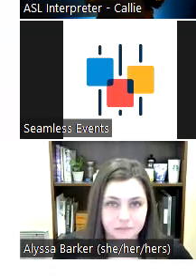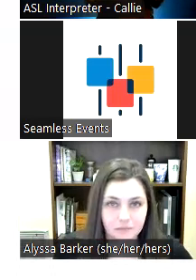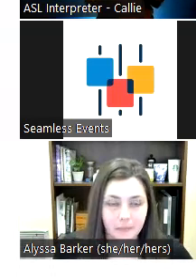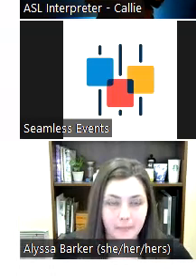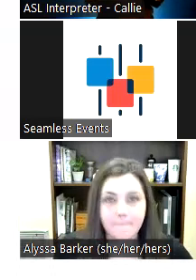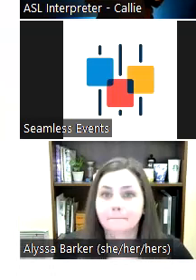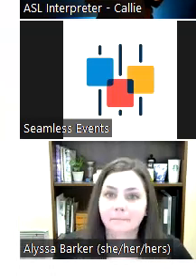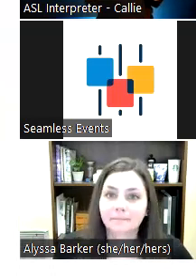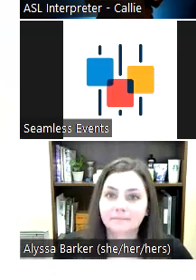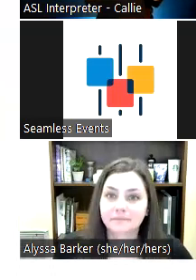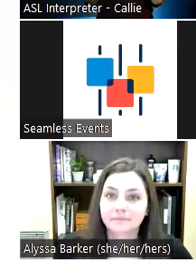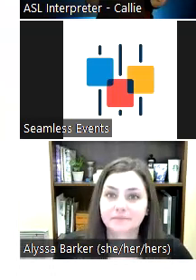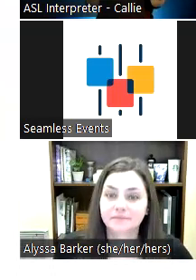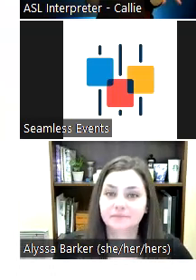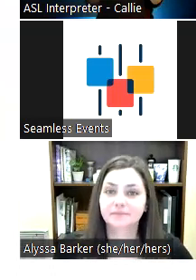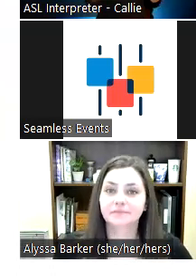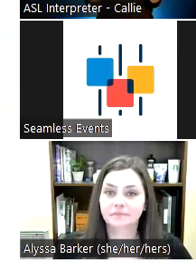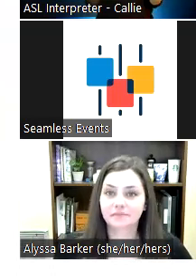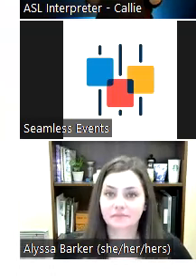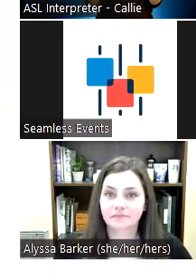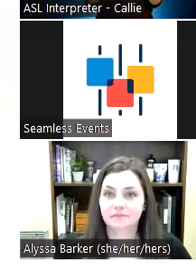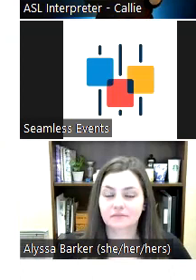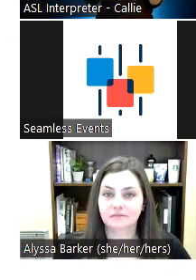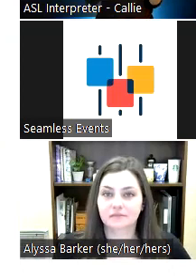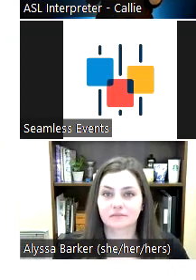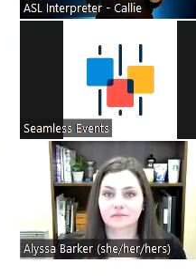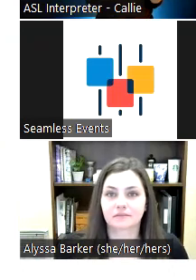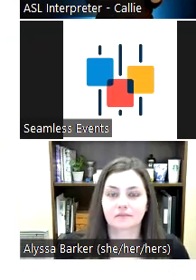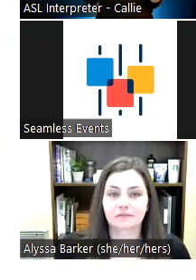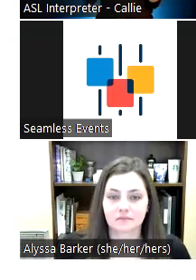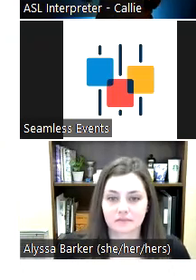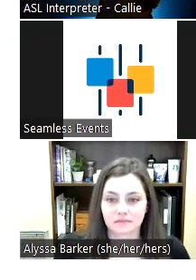i think that's it for housekeeping um can we go to the next slide so please